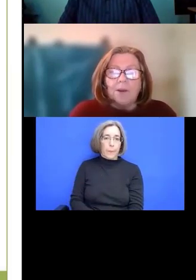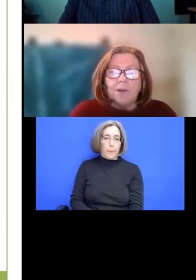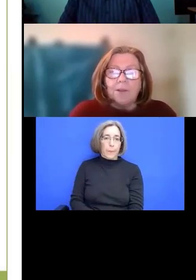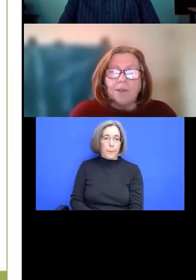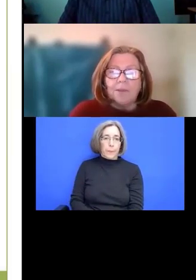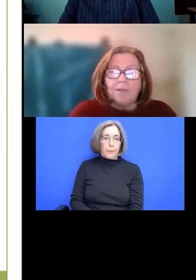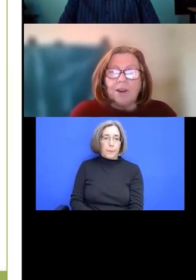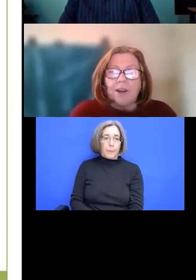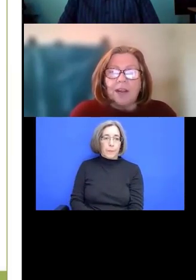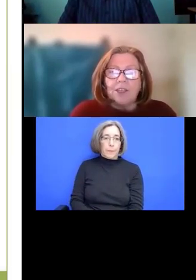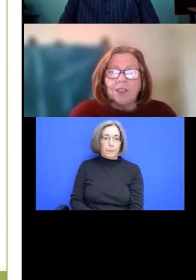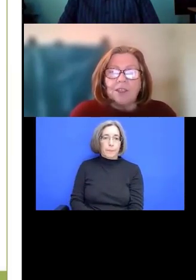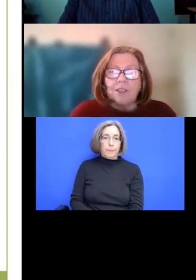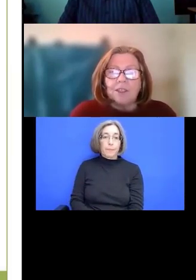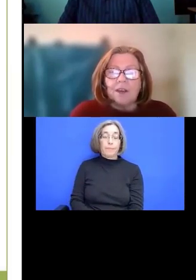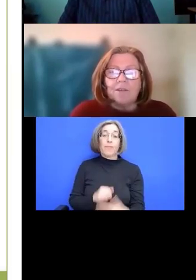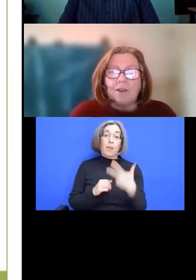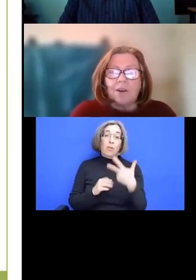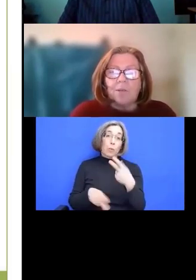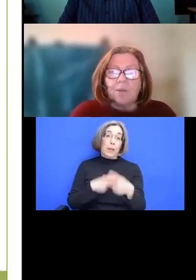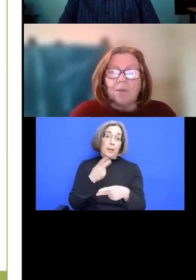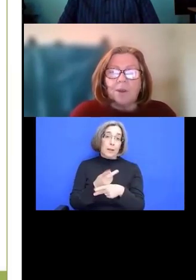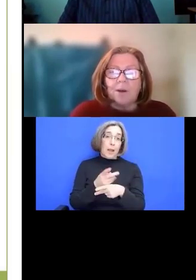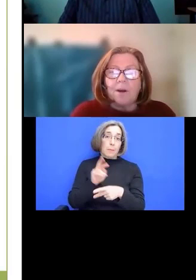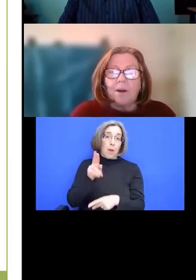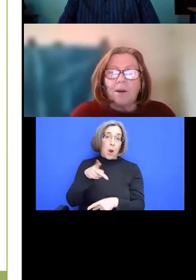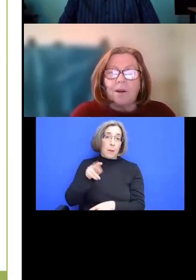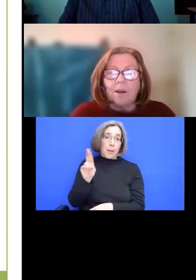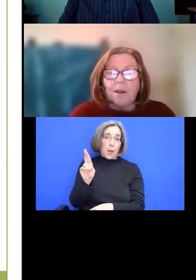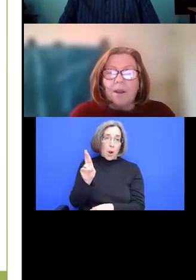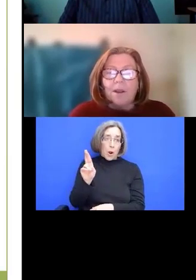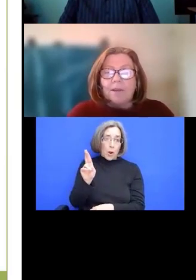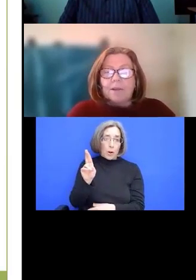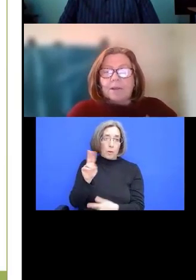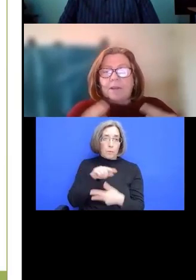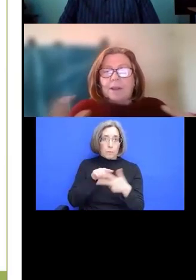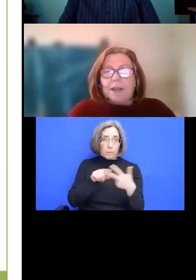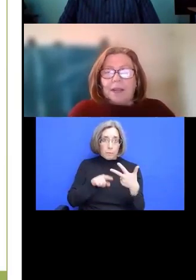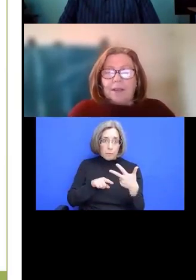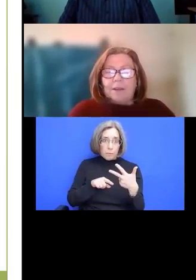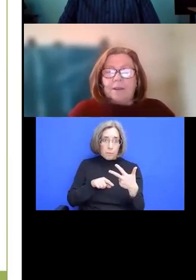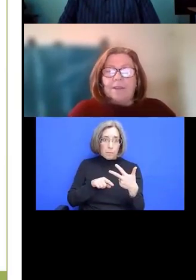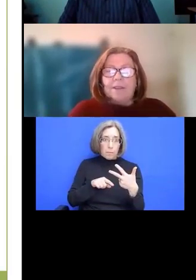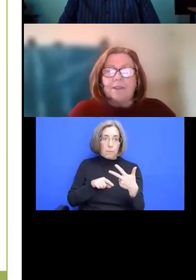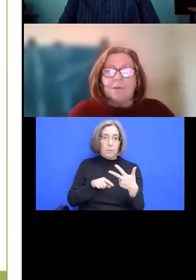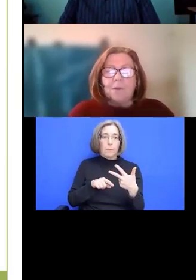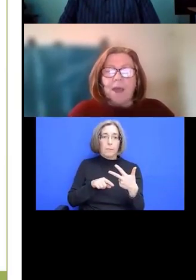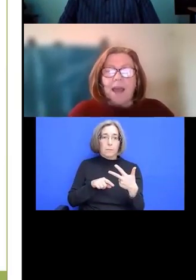Here are the three variations of an RPPR in this format.